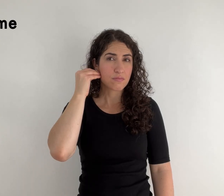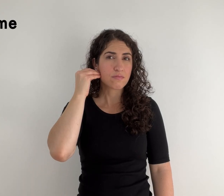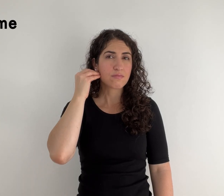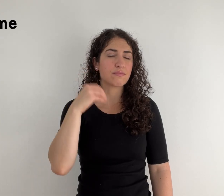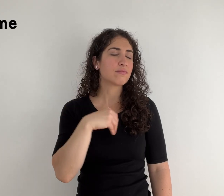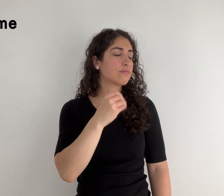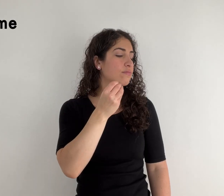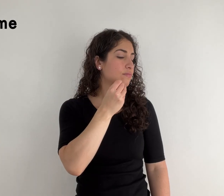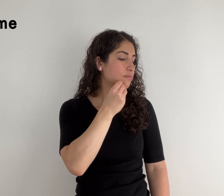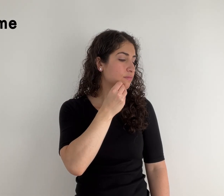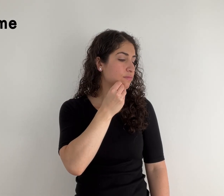HOME